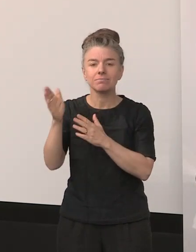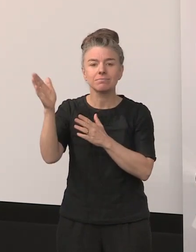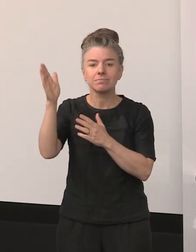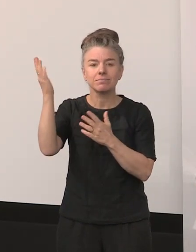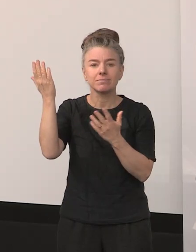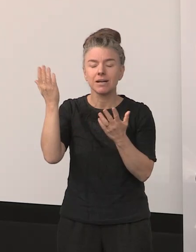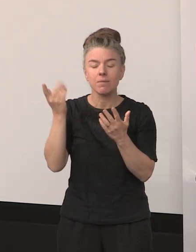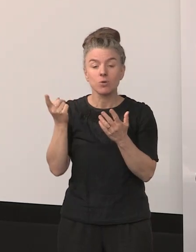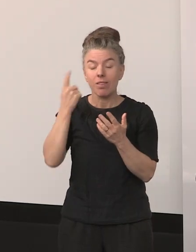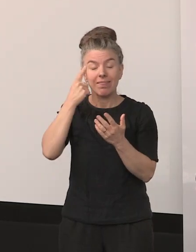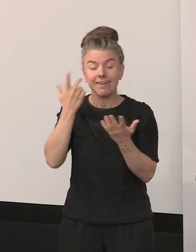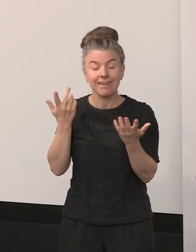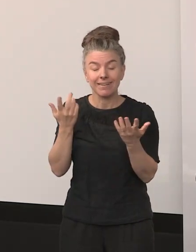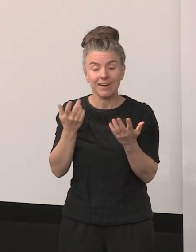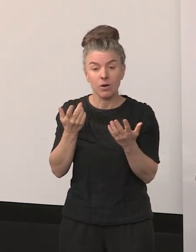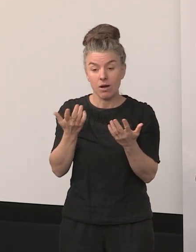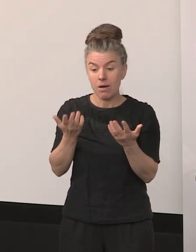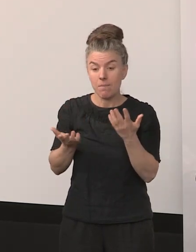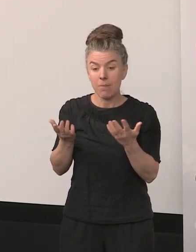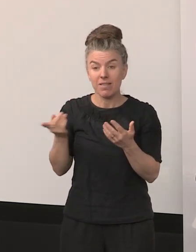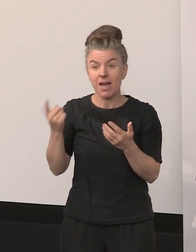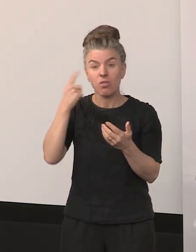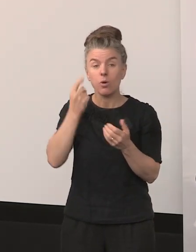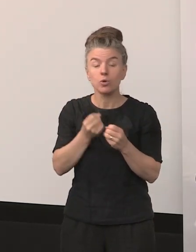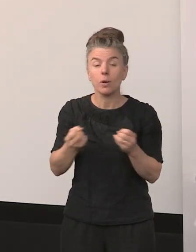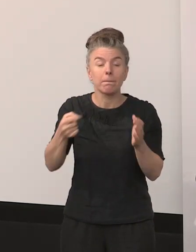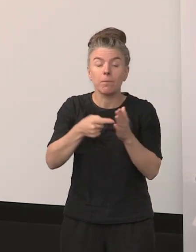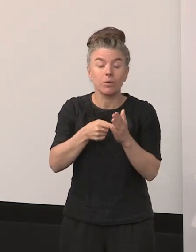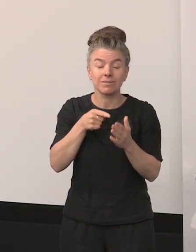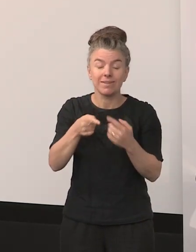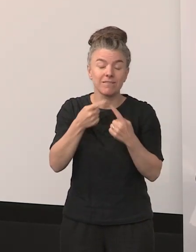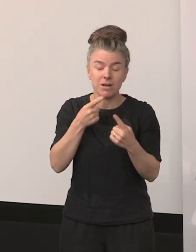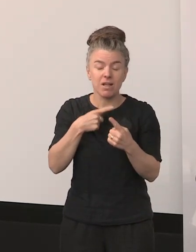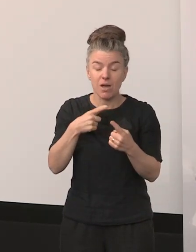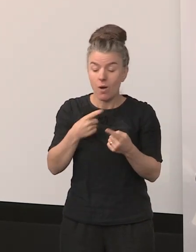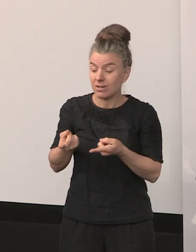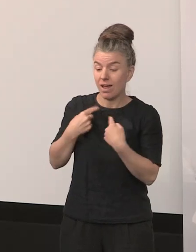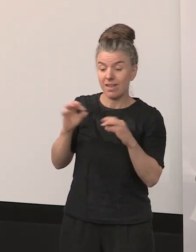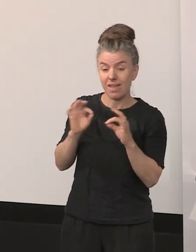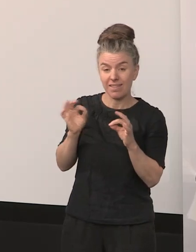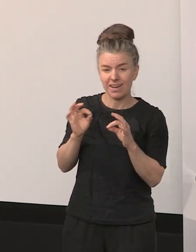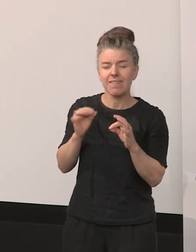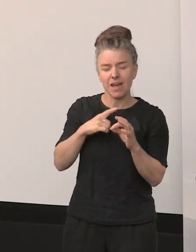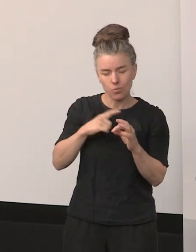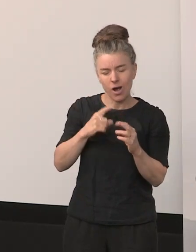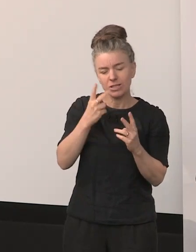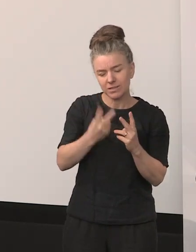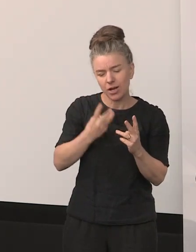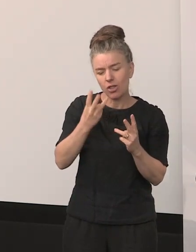where there's grief involved, that information - they think of other things that may not have been top of mind. Or they